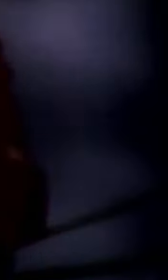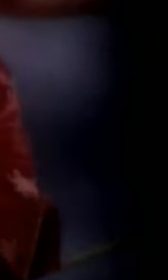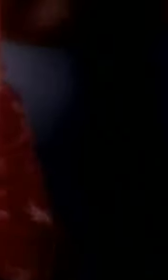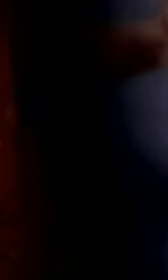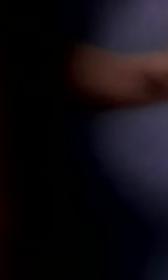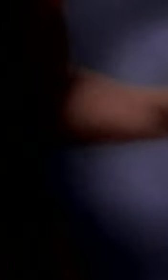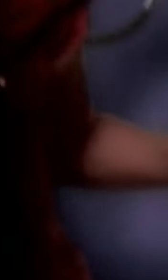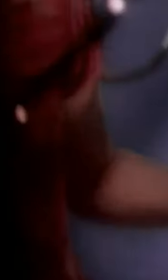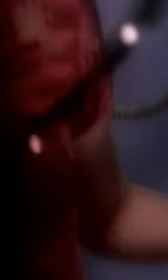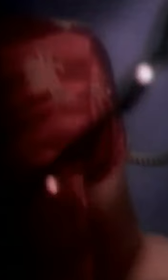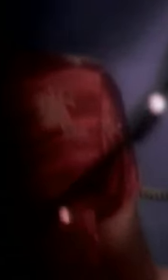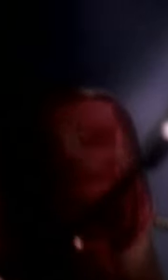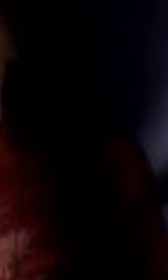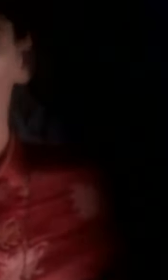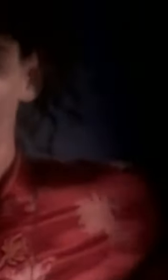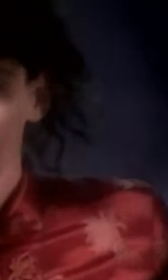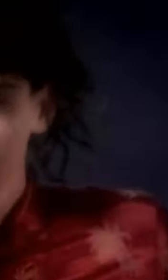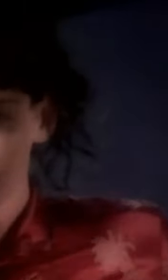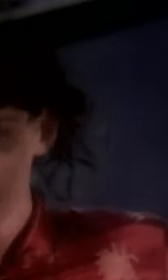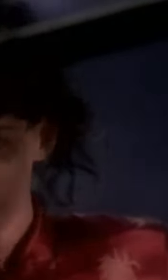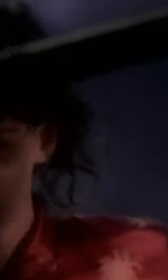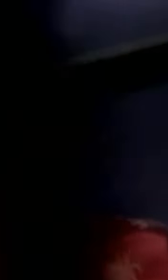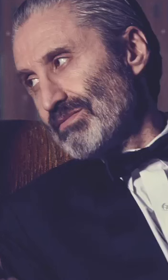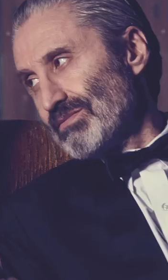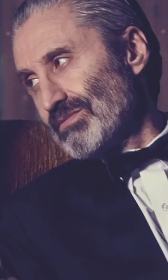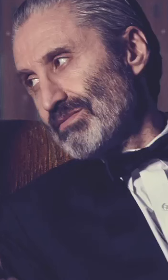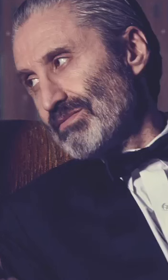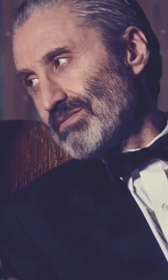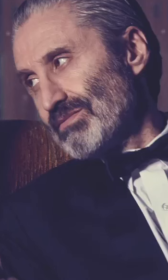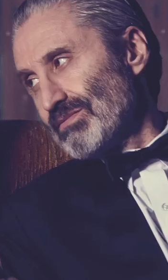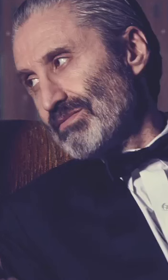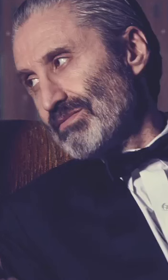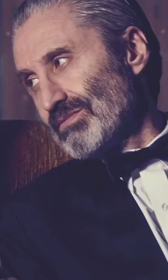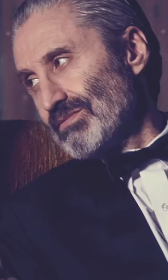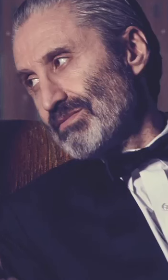And in 2017, she was nominated for a Robert Helpmann Award.